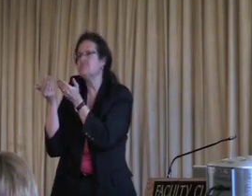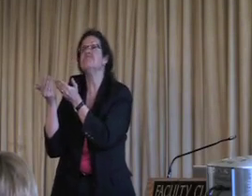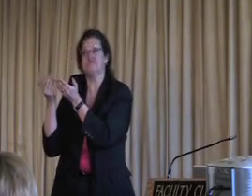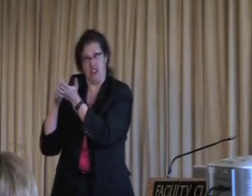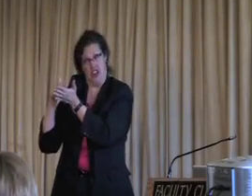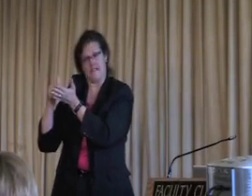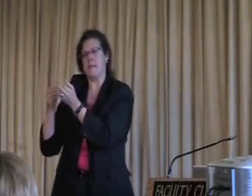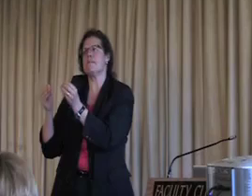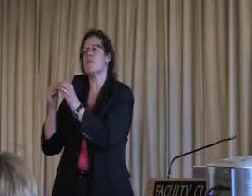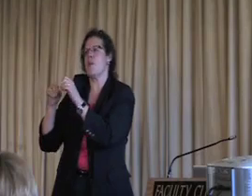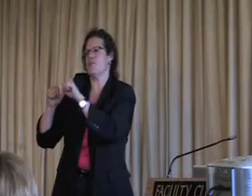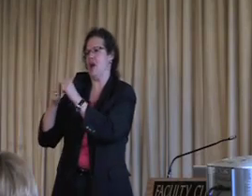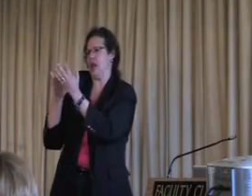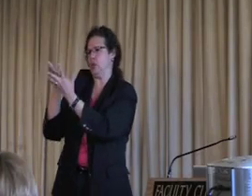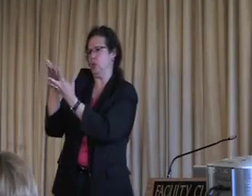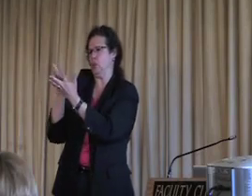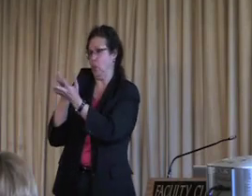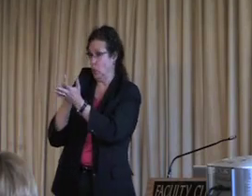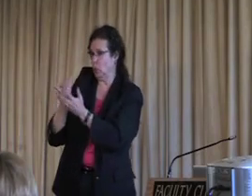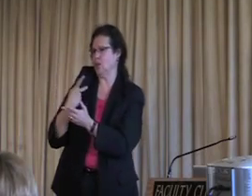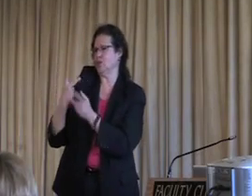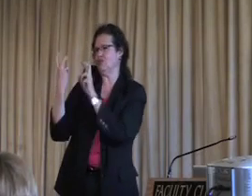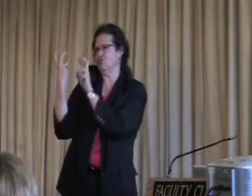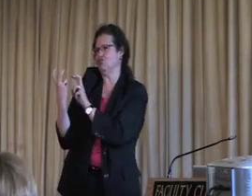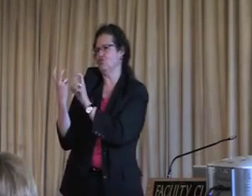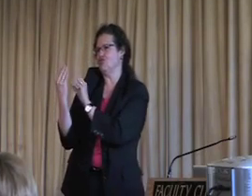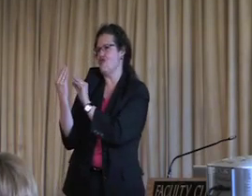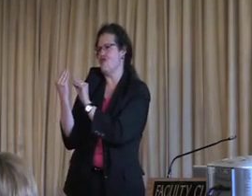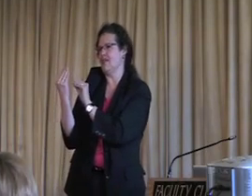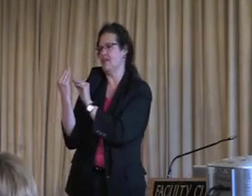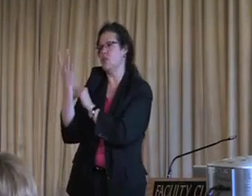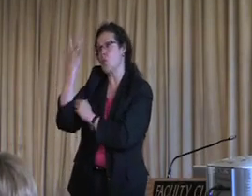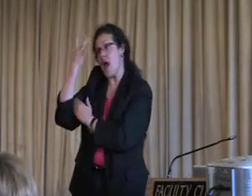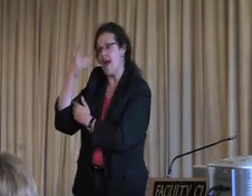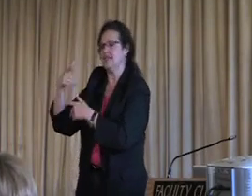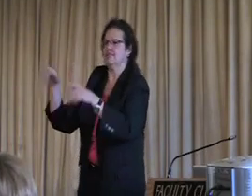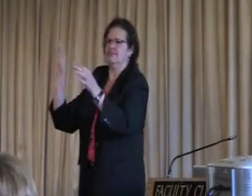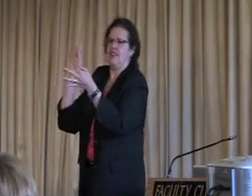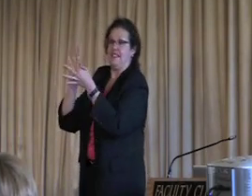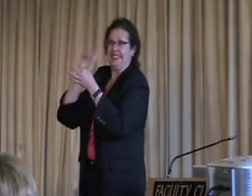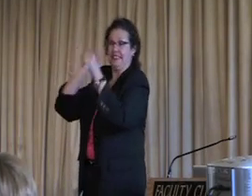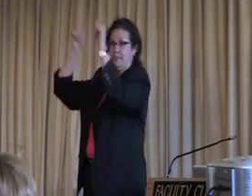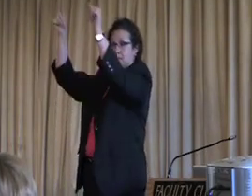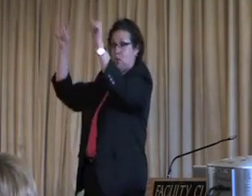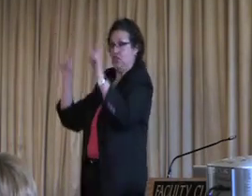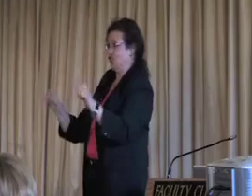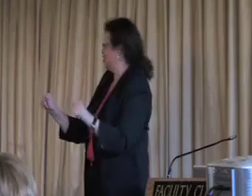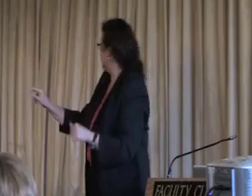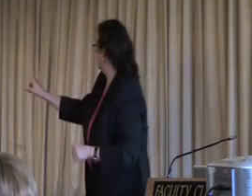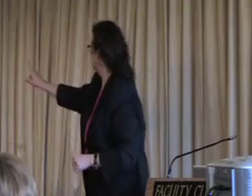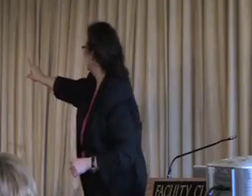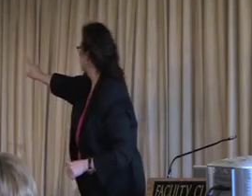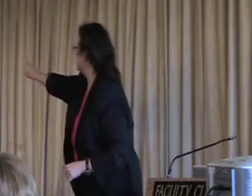universities and talk to them, with an interpreter of course, we were making breakthroughs. And